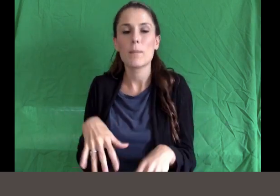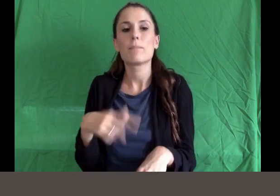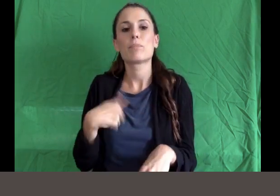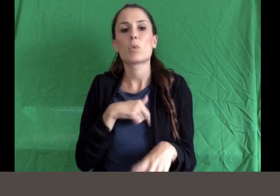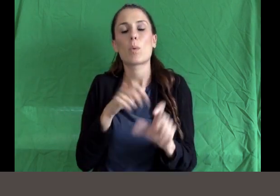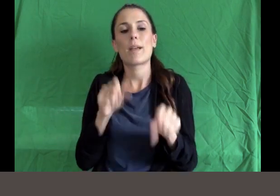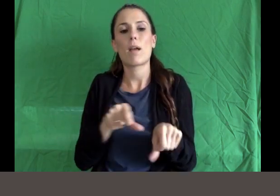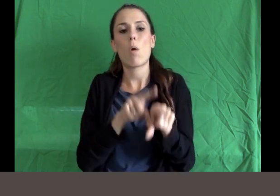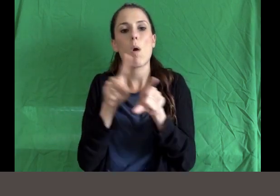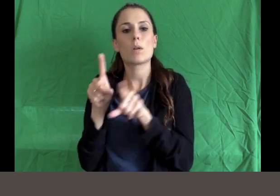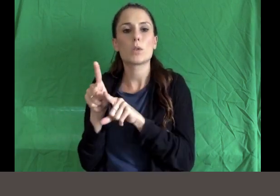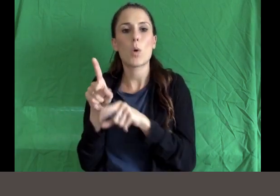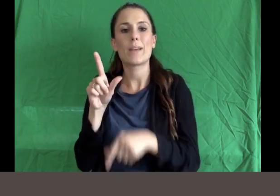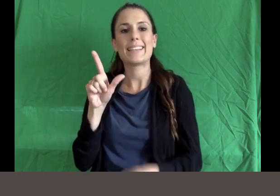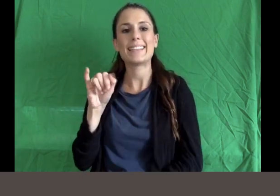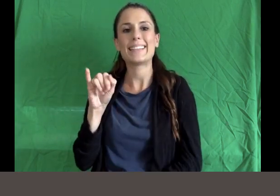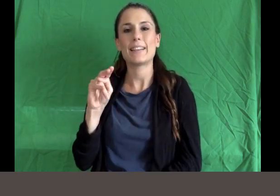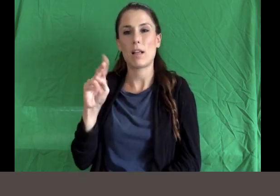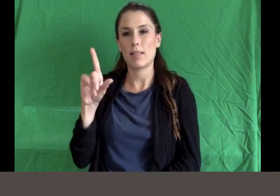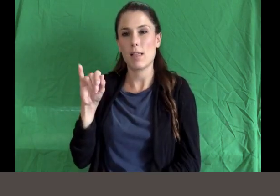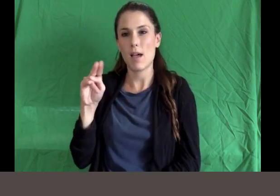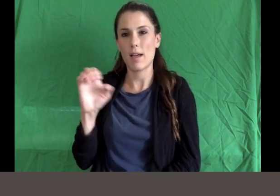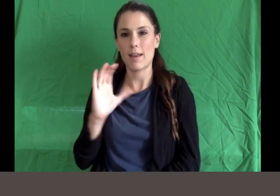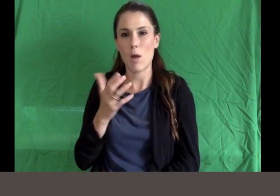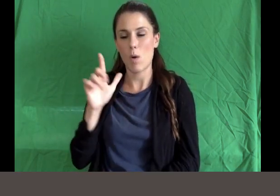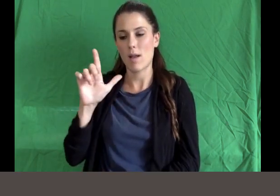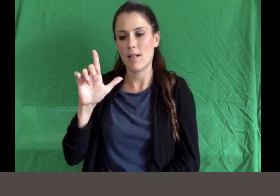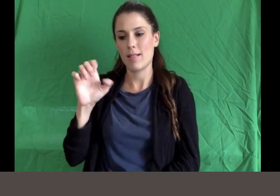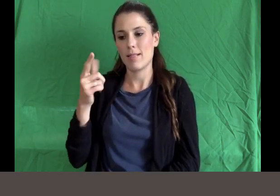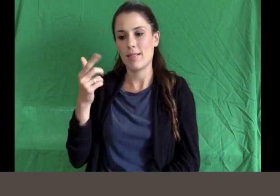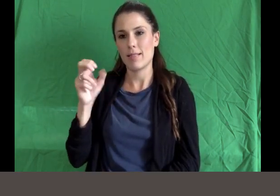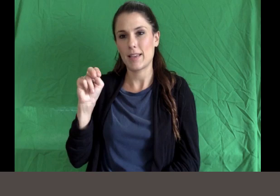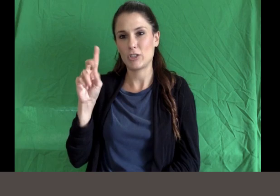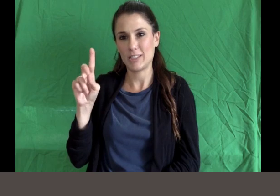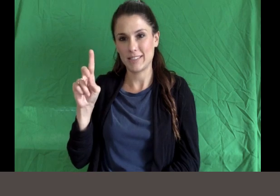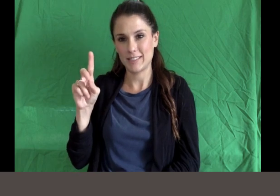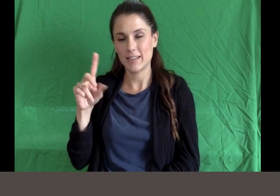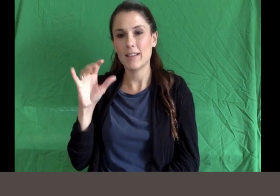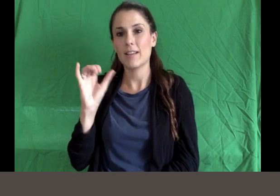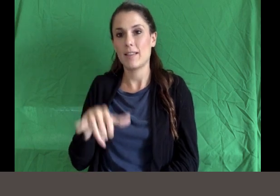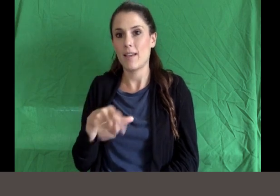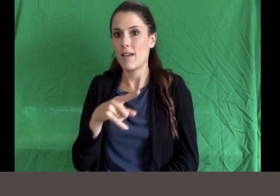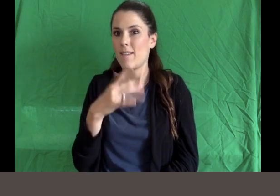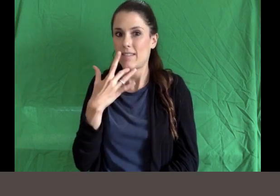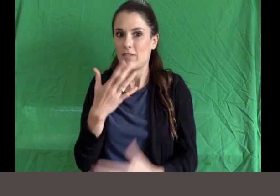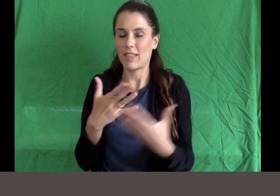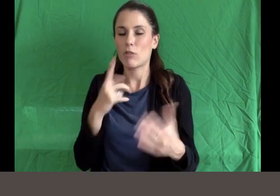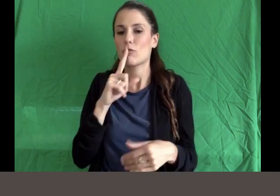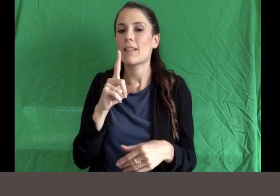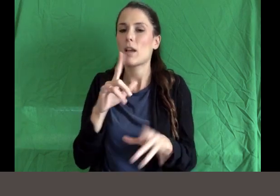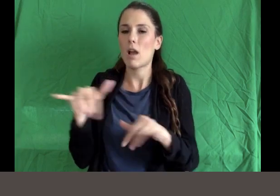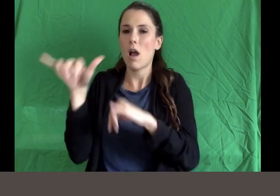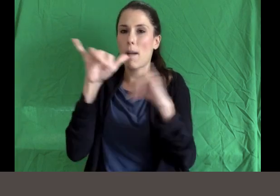for the past decade or so and you see this a lot of time in data visualization journalism or journalism